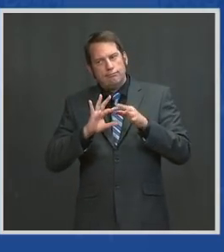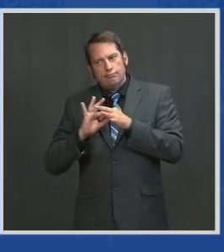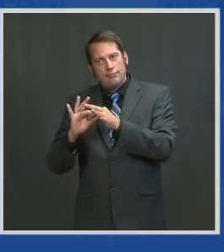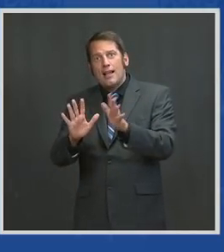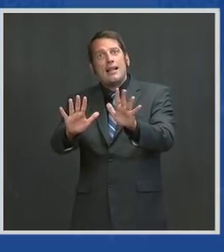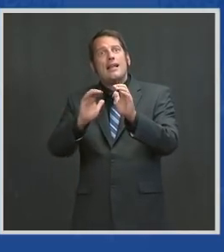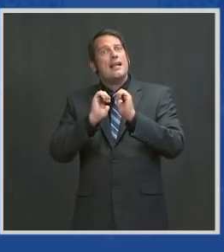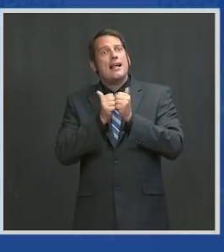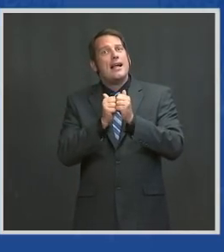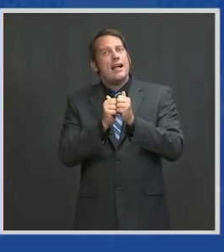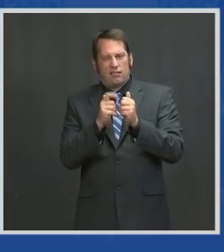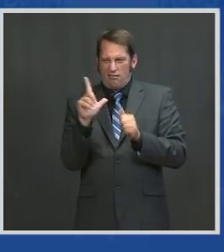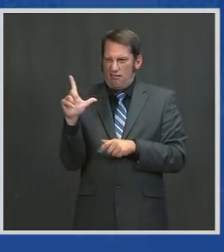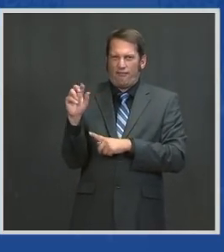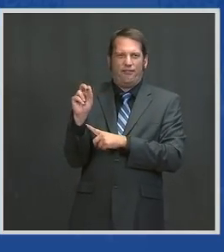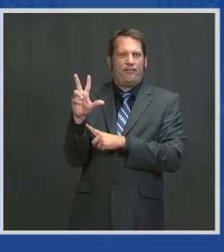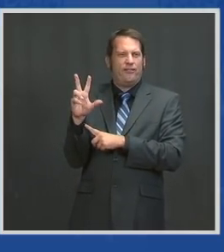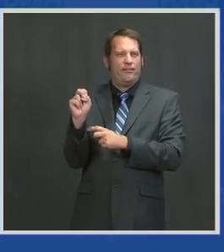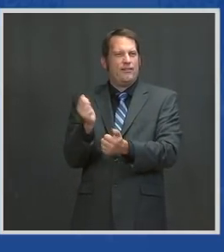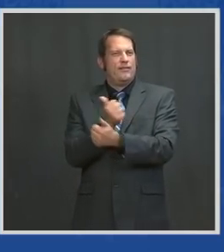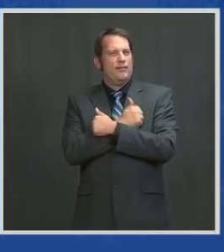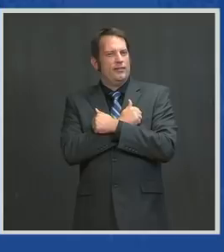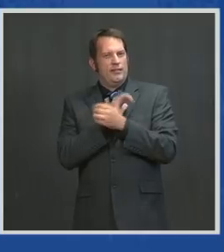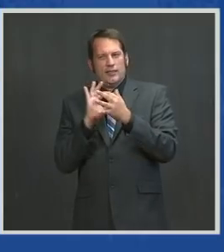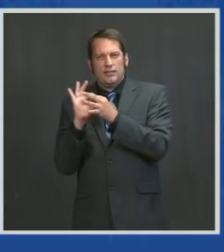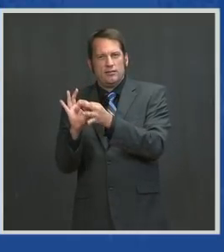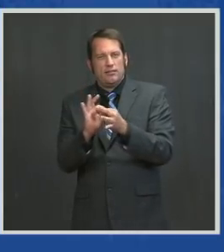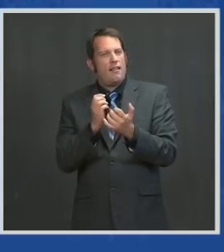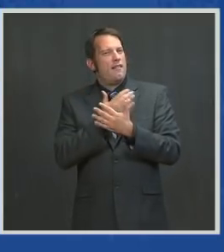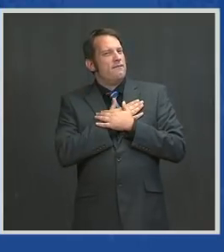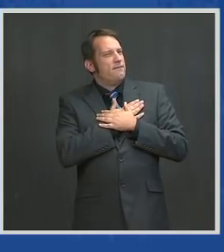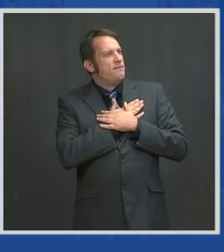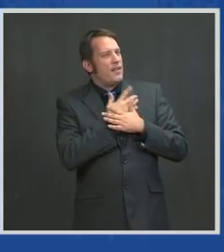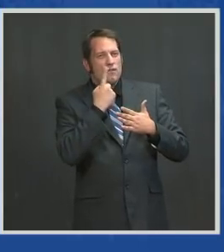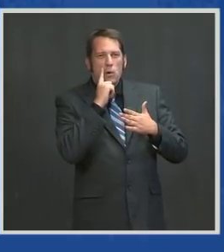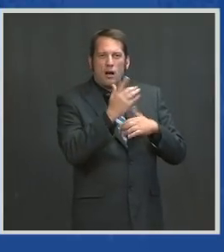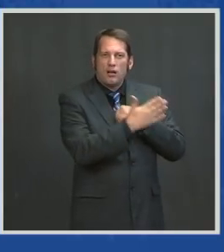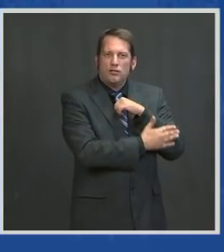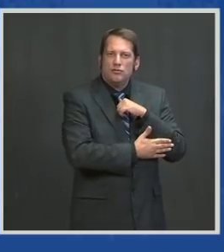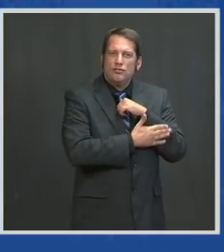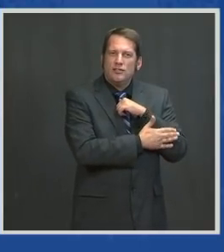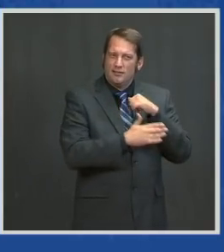Love for our country, love for the men and women who serve beside you,